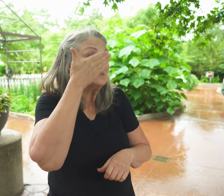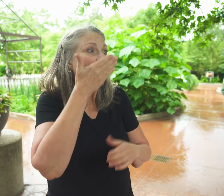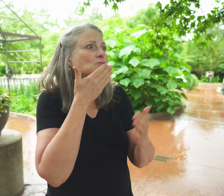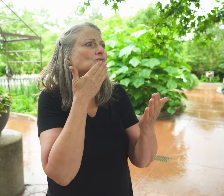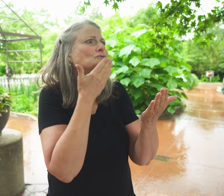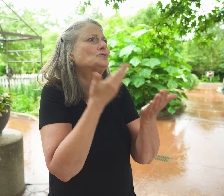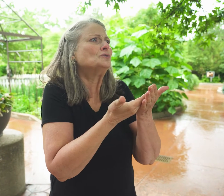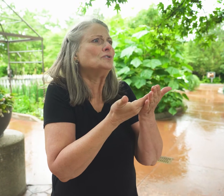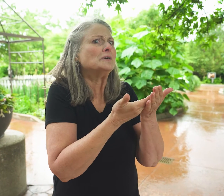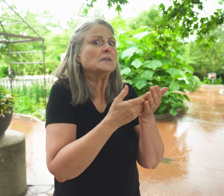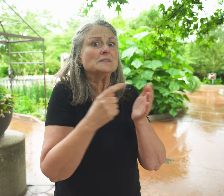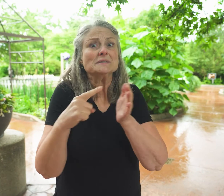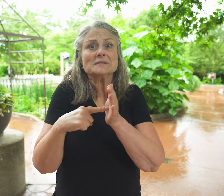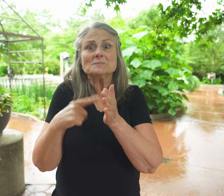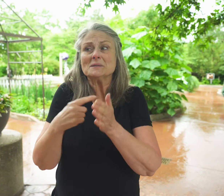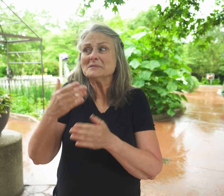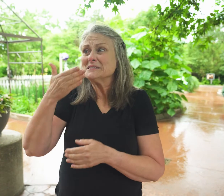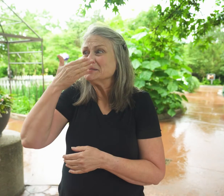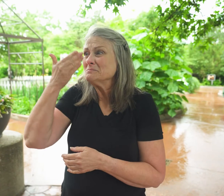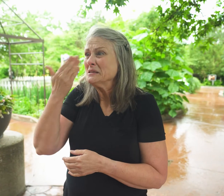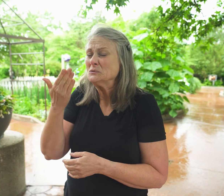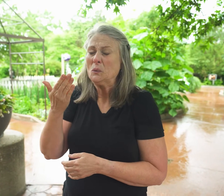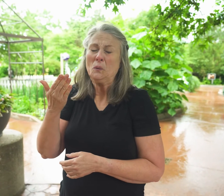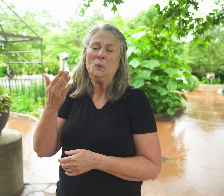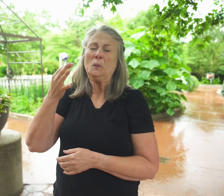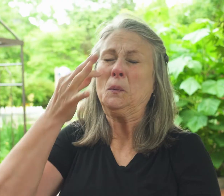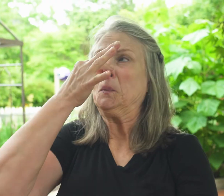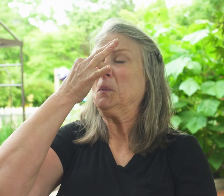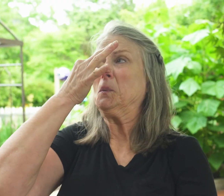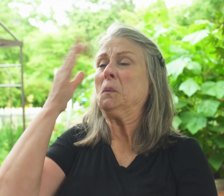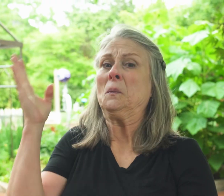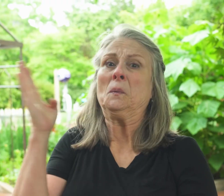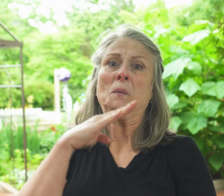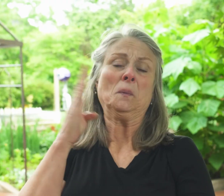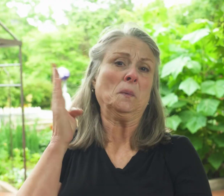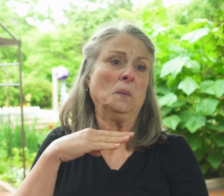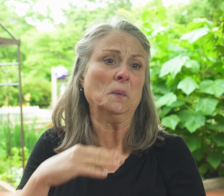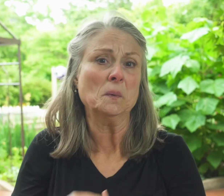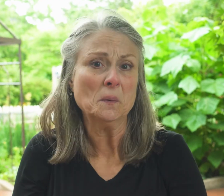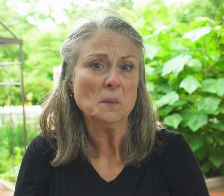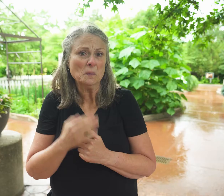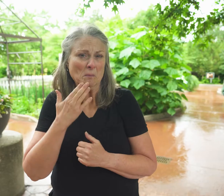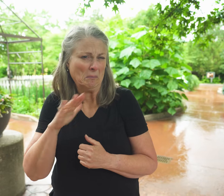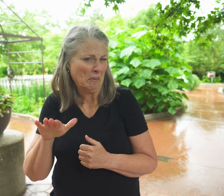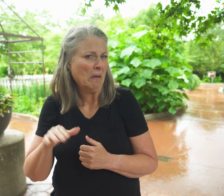Sometimes you might smell something that's good, sometimes you might smell something that has an awful odor,